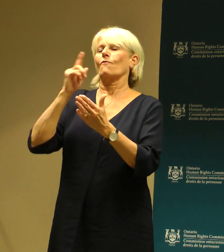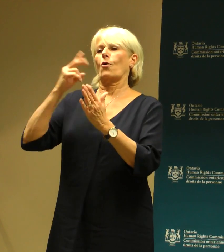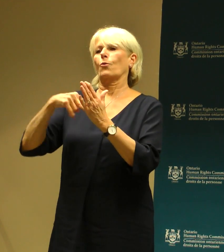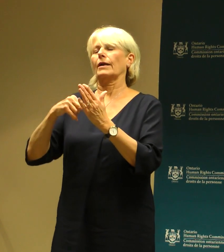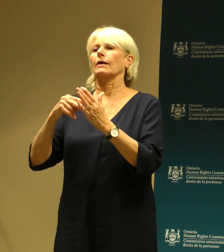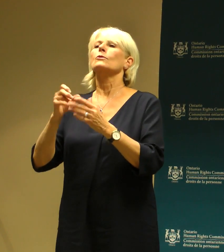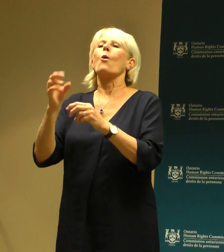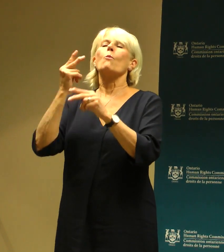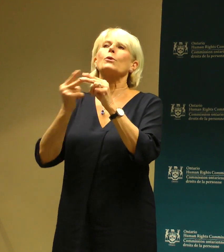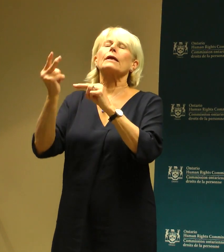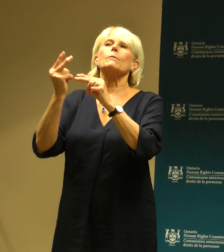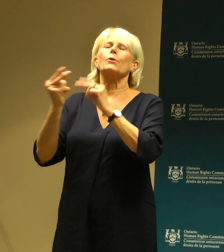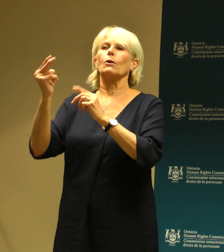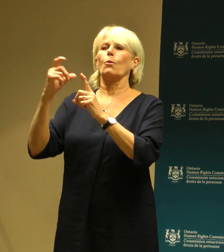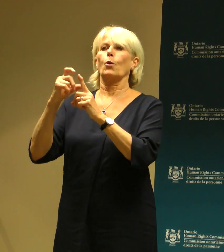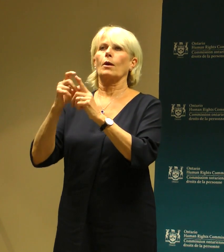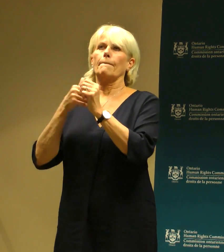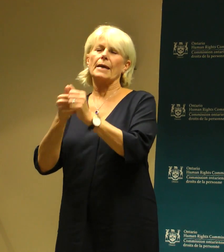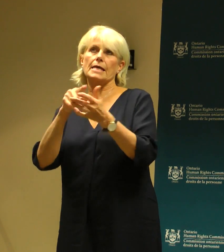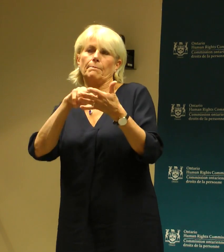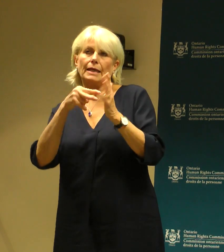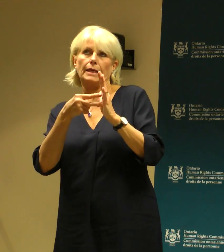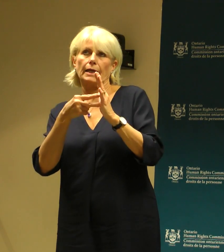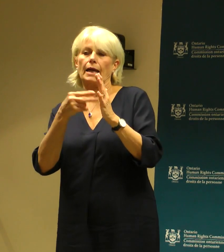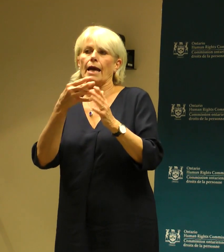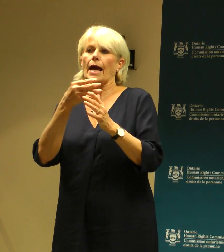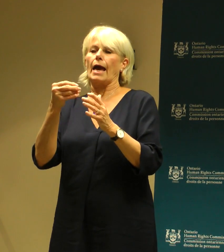on predicting words based on their meaning and sentence structure.